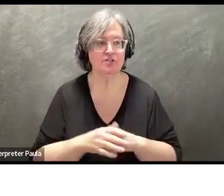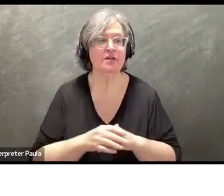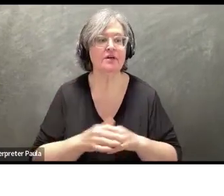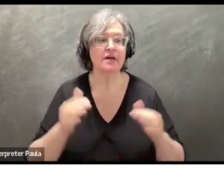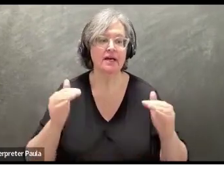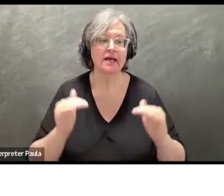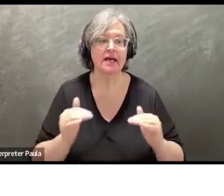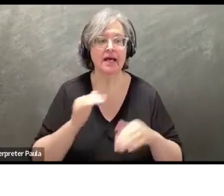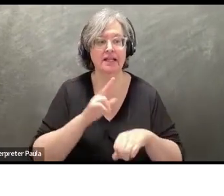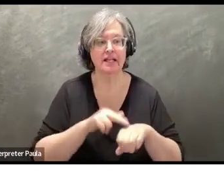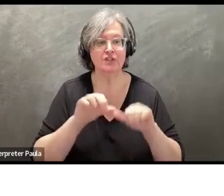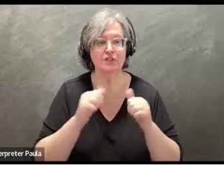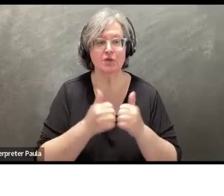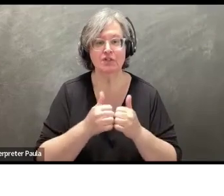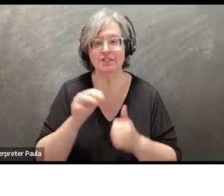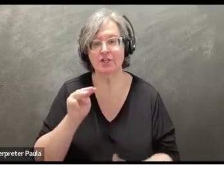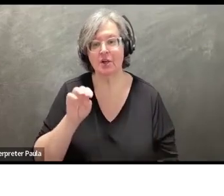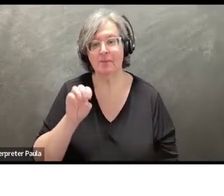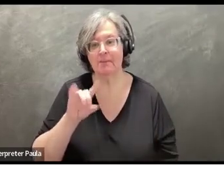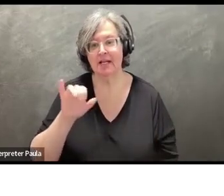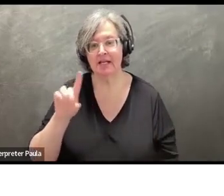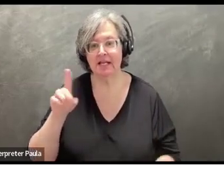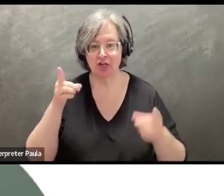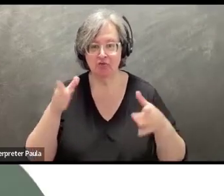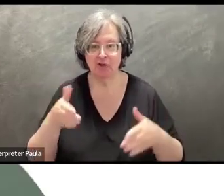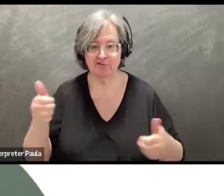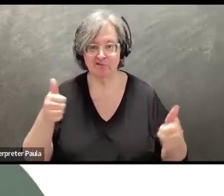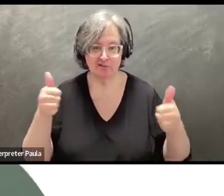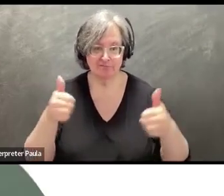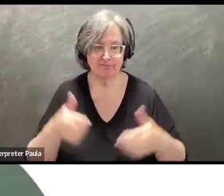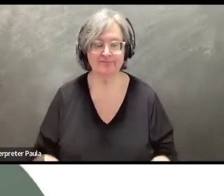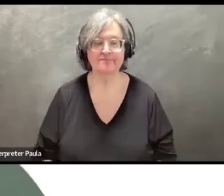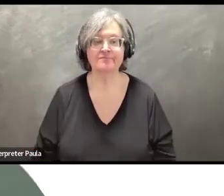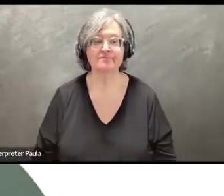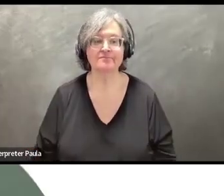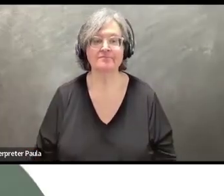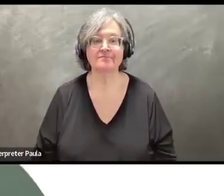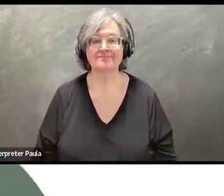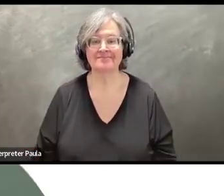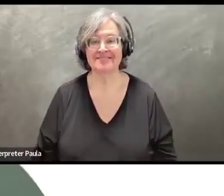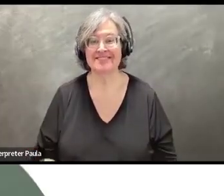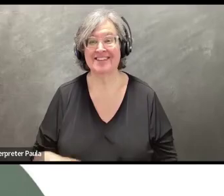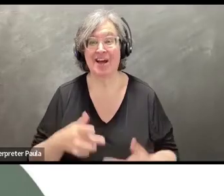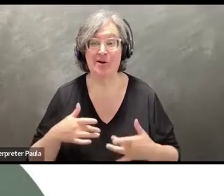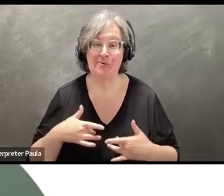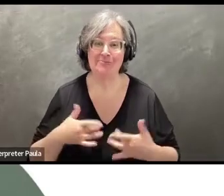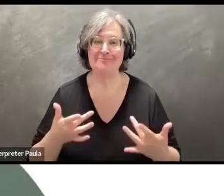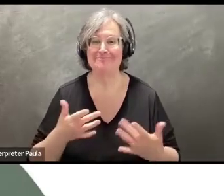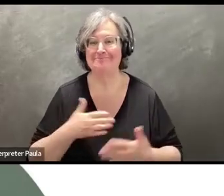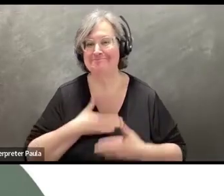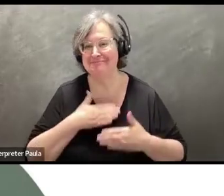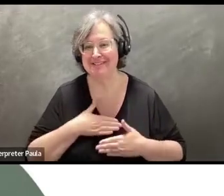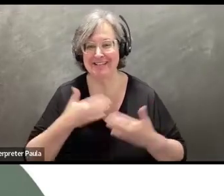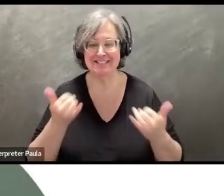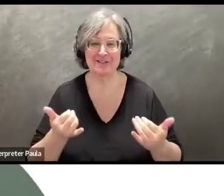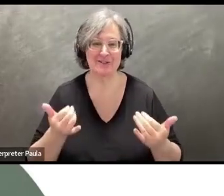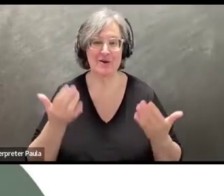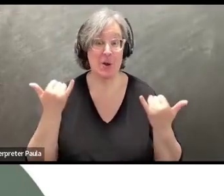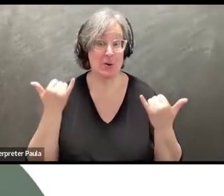Medicaid directors. I am so pleased now to move us to the